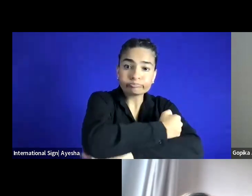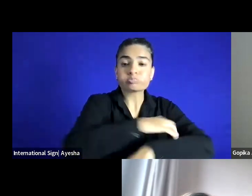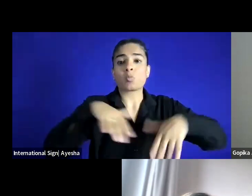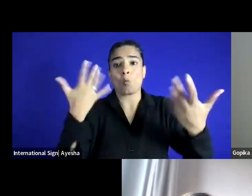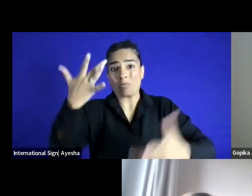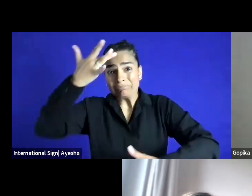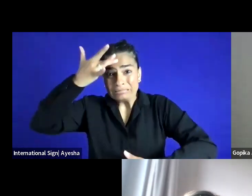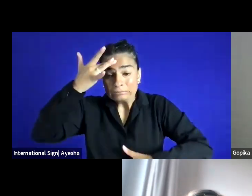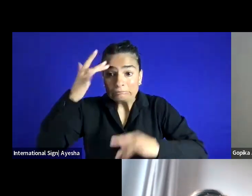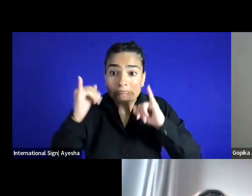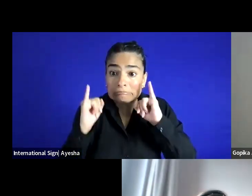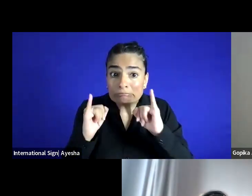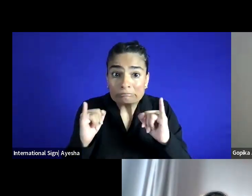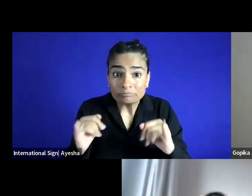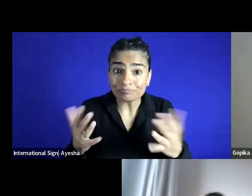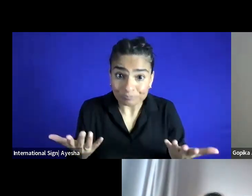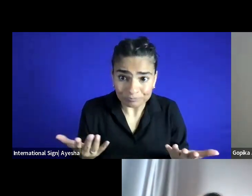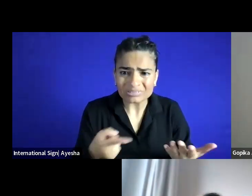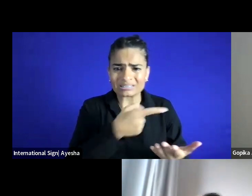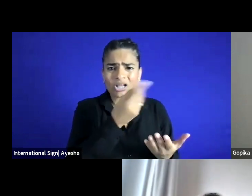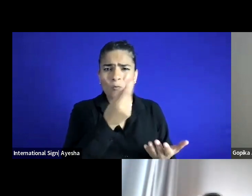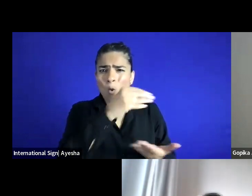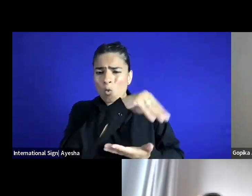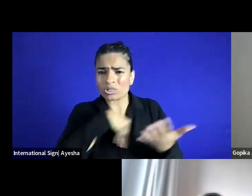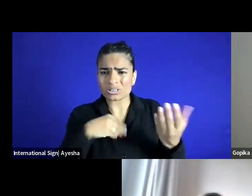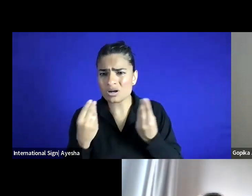for Red? I think the yeah, I think the best thing I would advise you